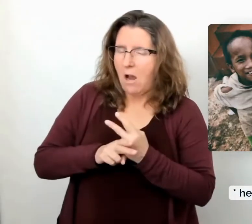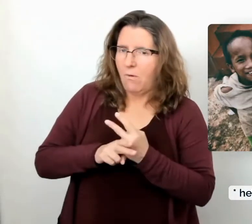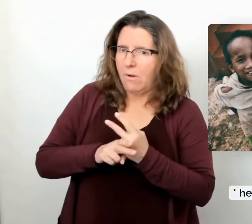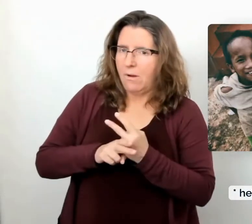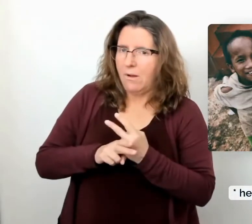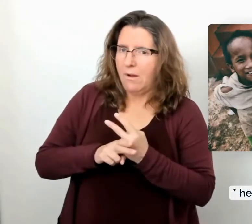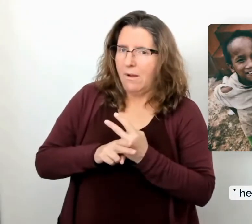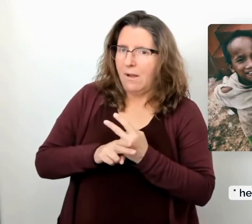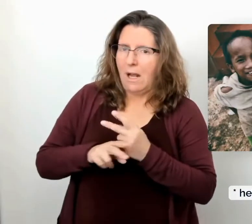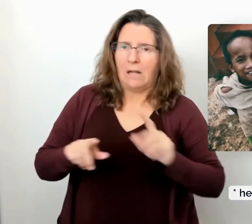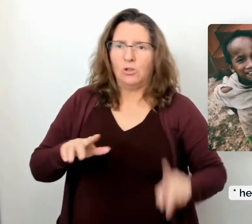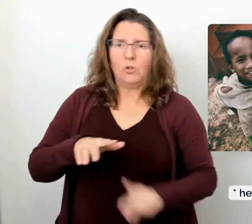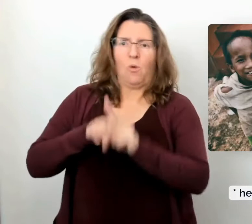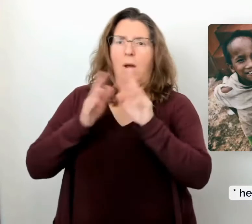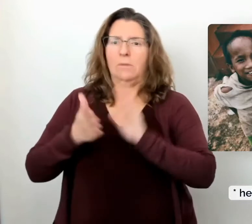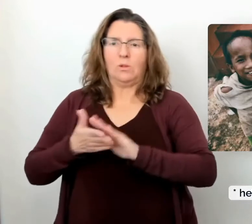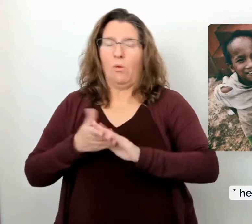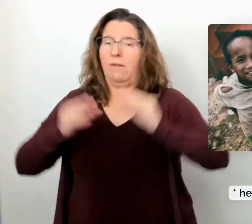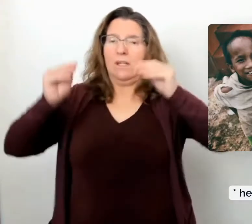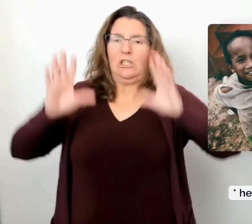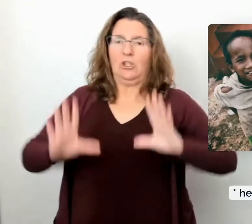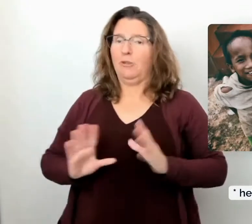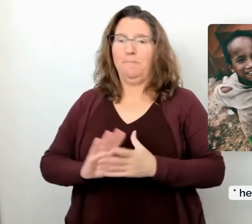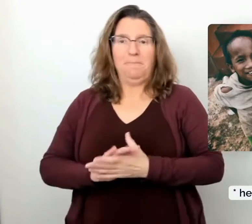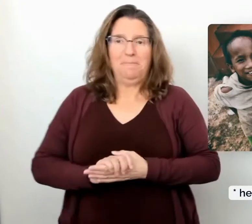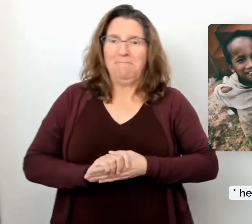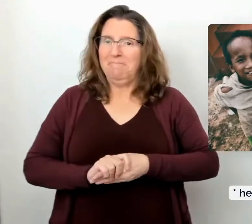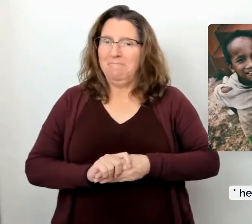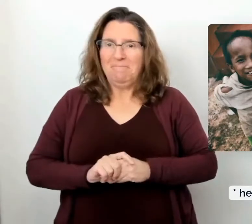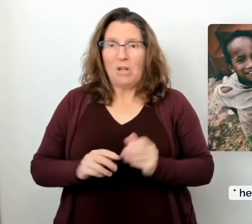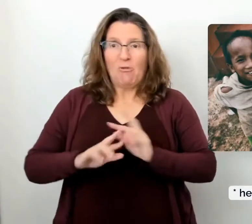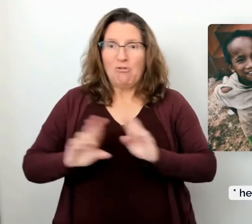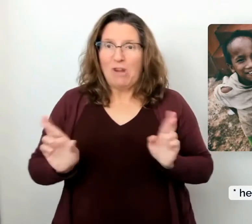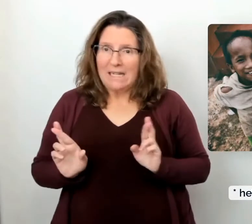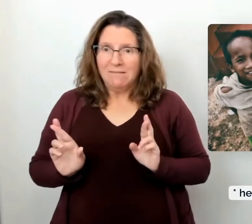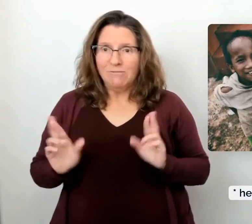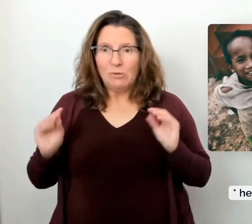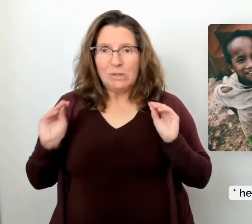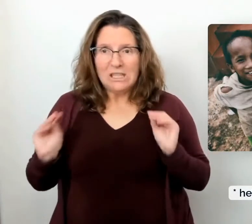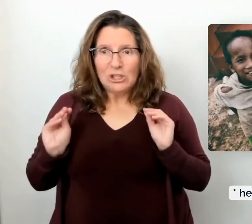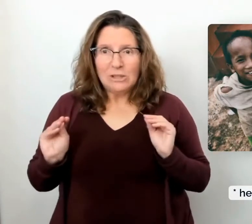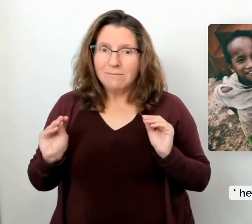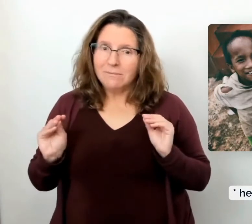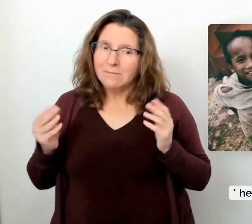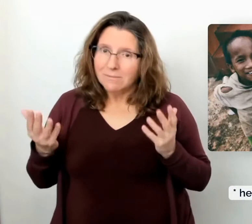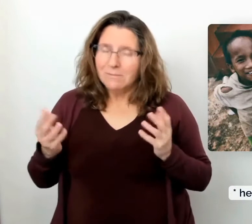reading, re-reading, researching and figuring things out on my own.